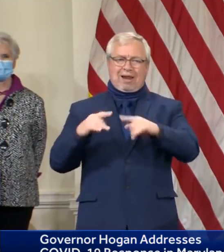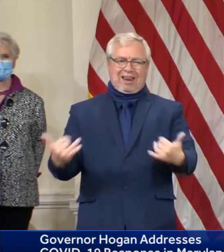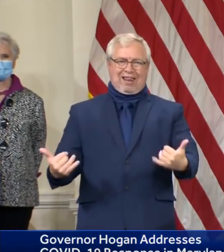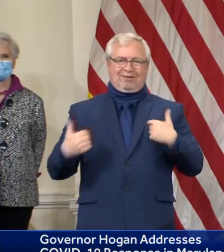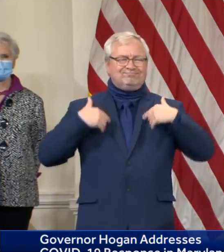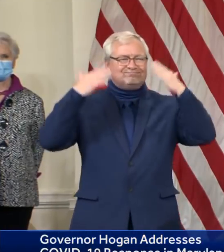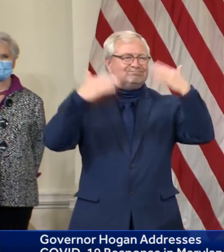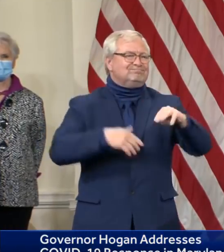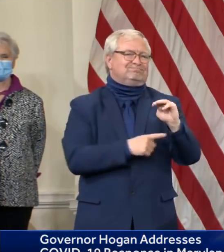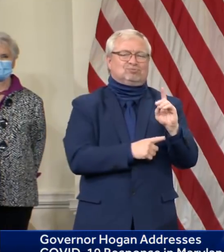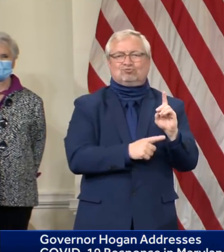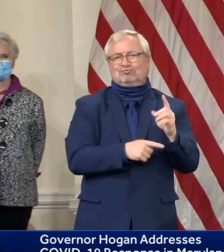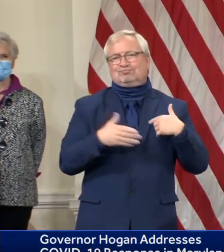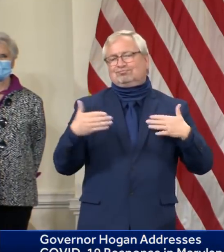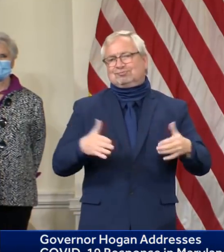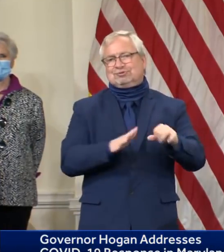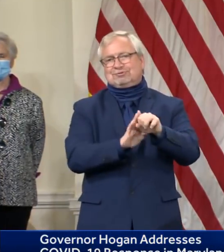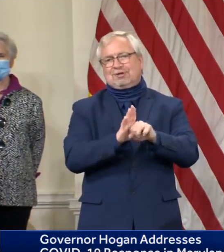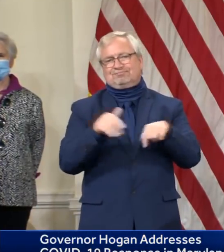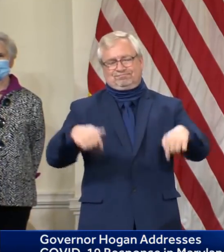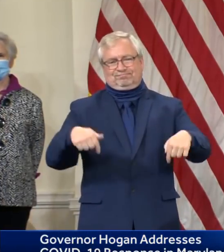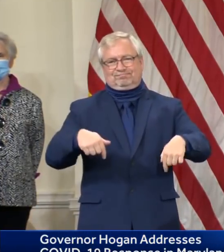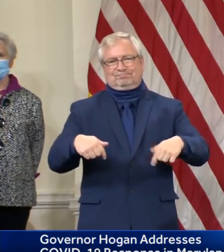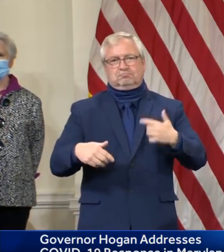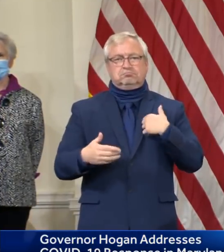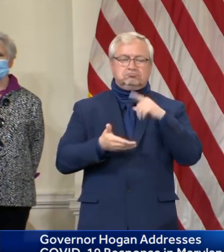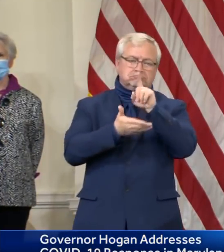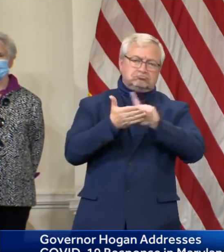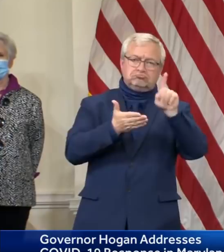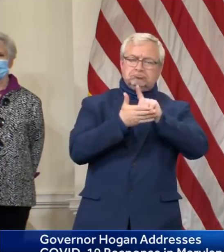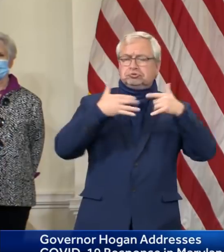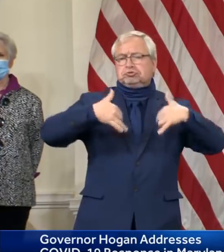IF I FEELING TO GO DOWN, I WILL.